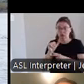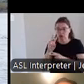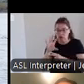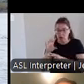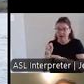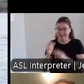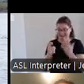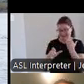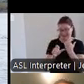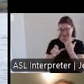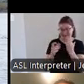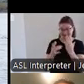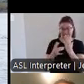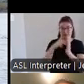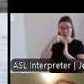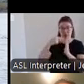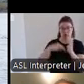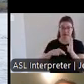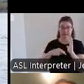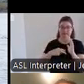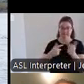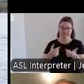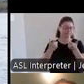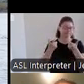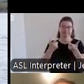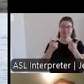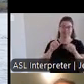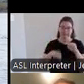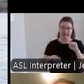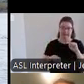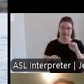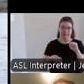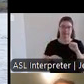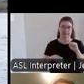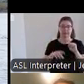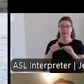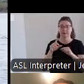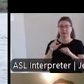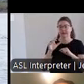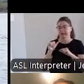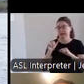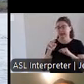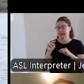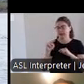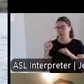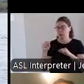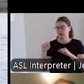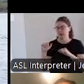um, you are trying to read a Manifold book, you are not going to be able to access the annotations in Manifold.